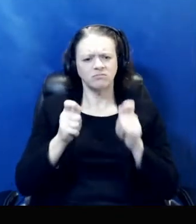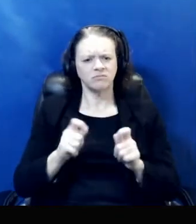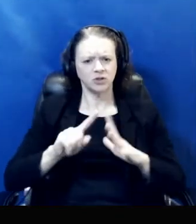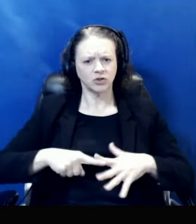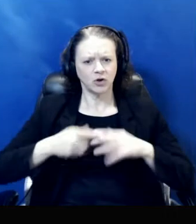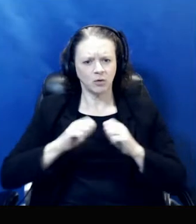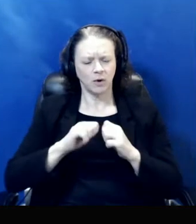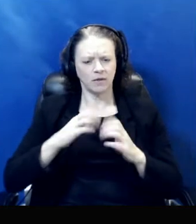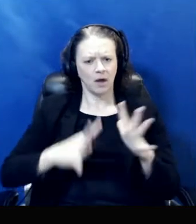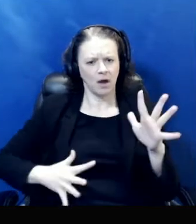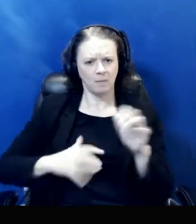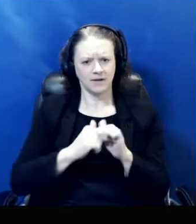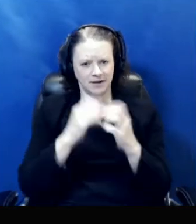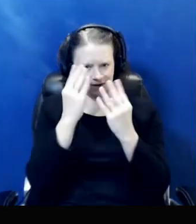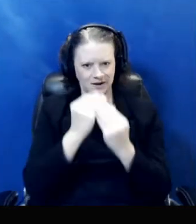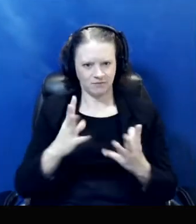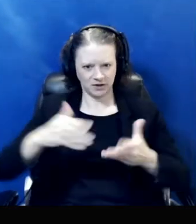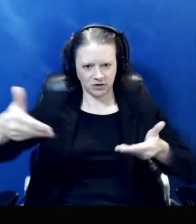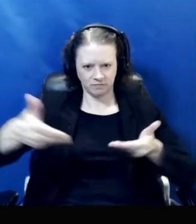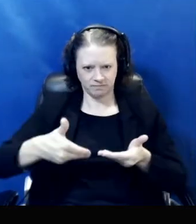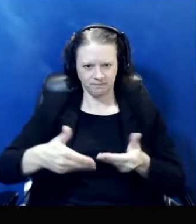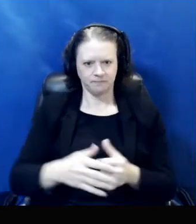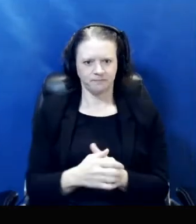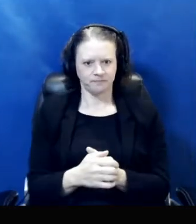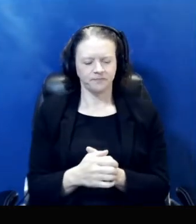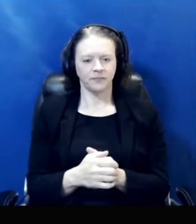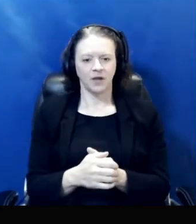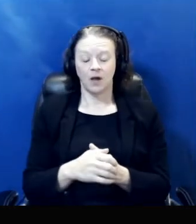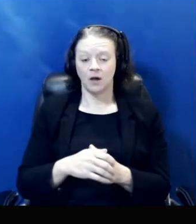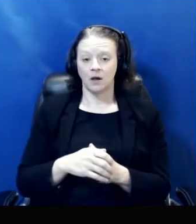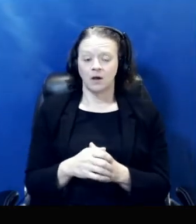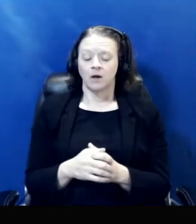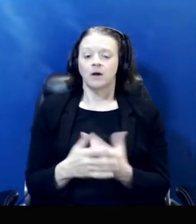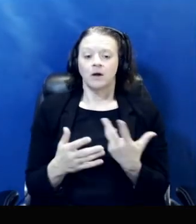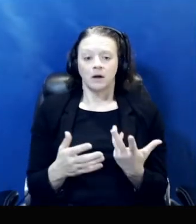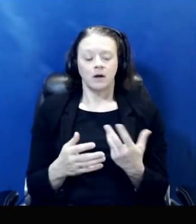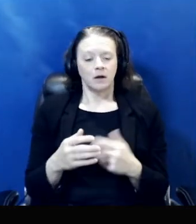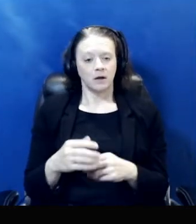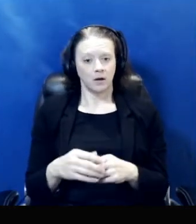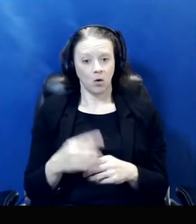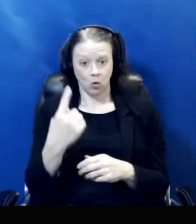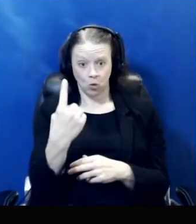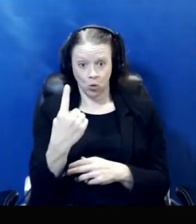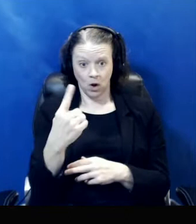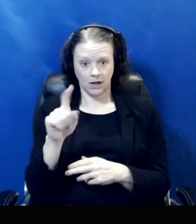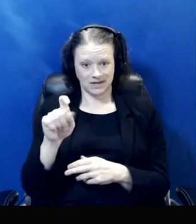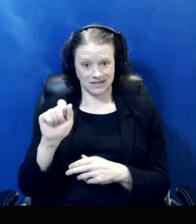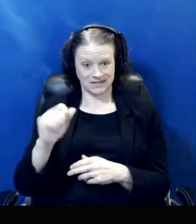One of the first things that somebody reading an individual XAG will see is, of course, the introduction.